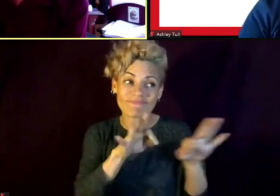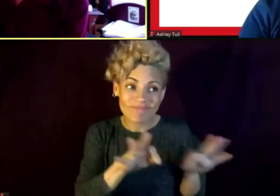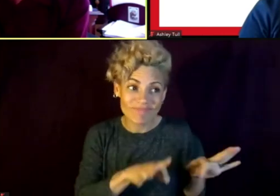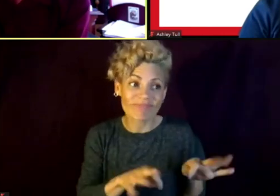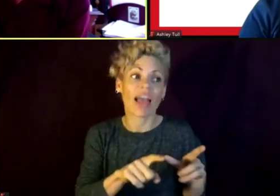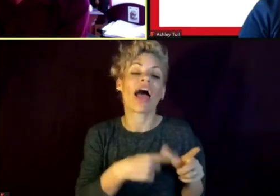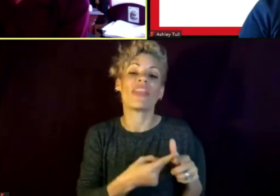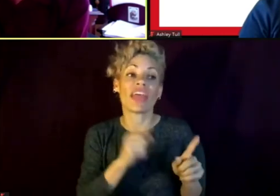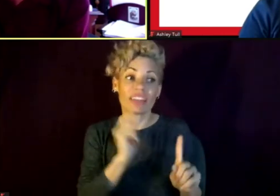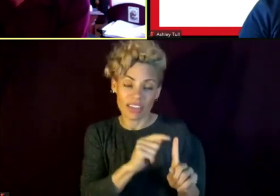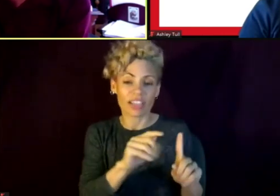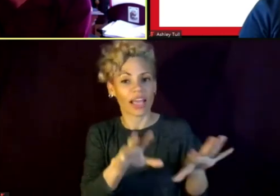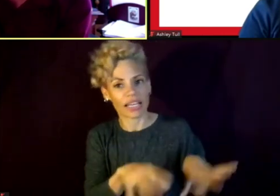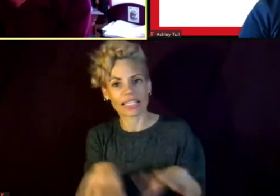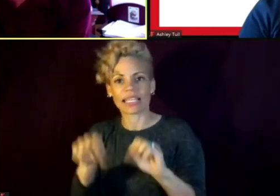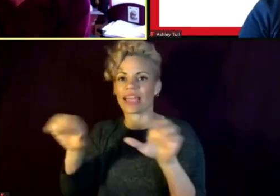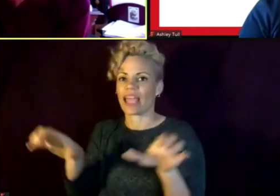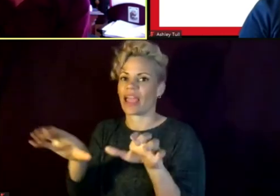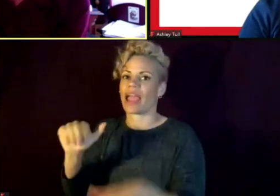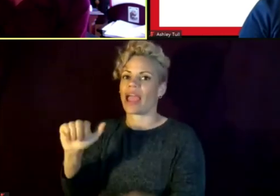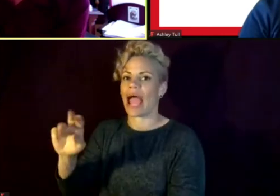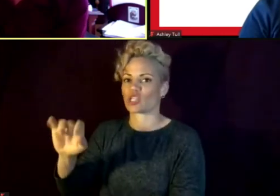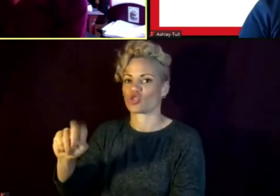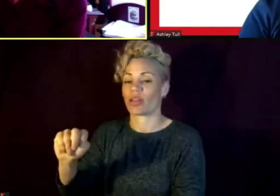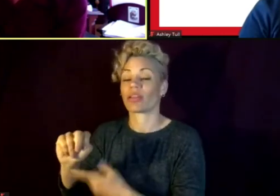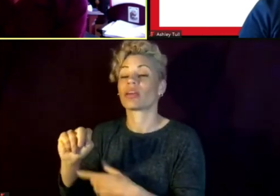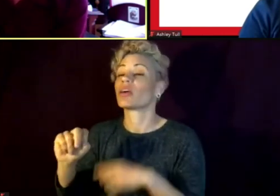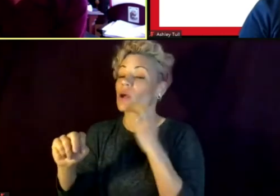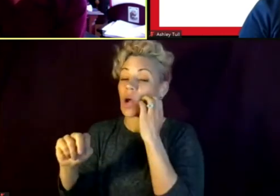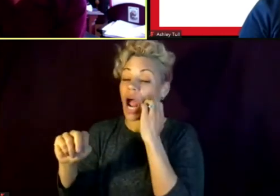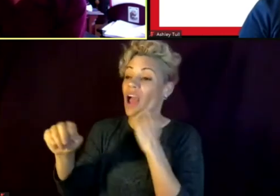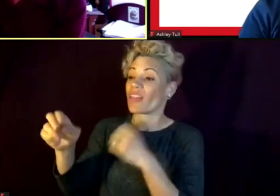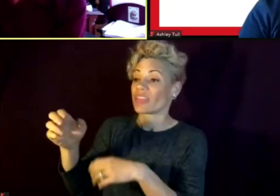It's an enforcement of the ADA that is required here.